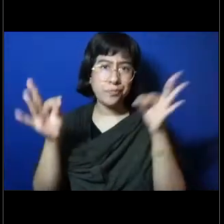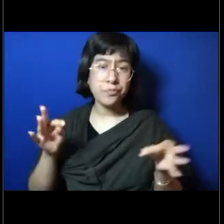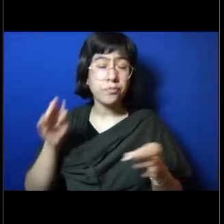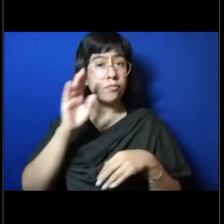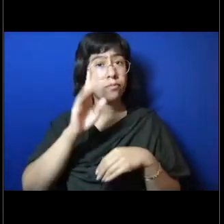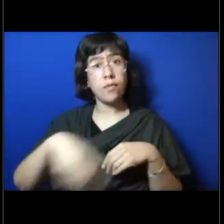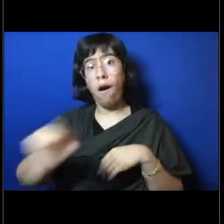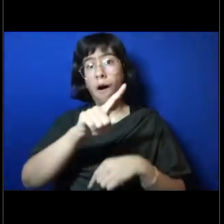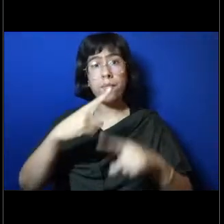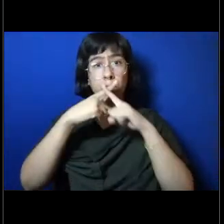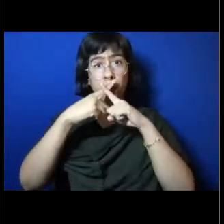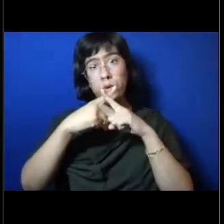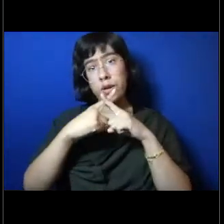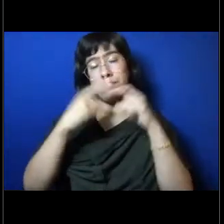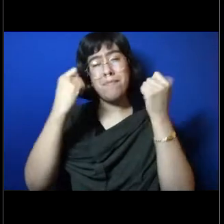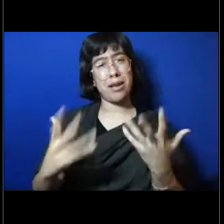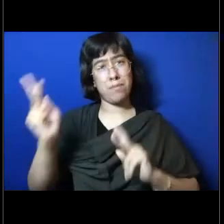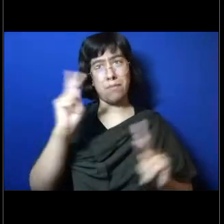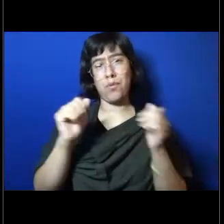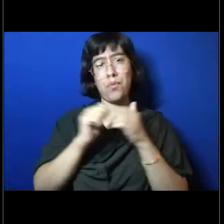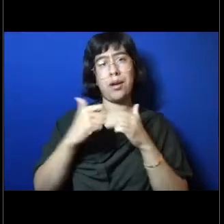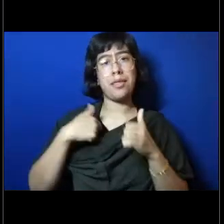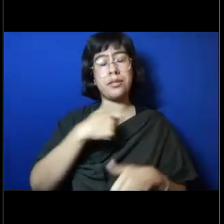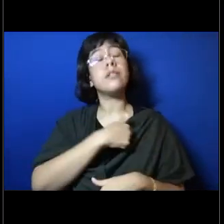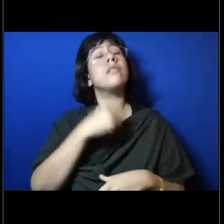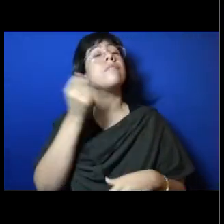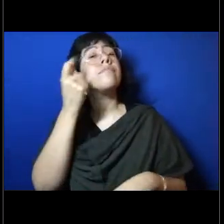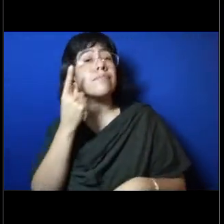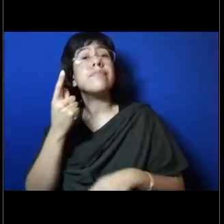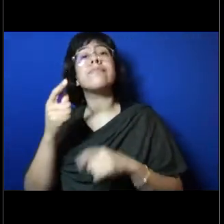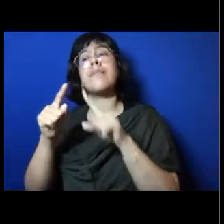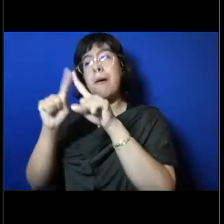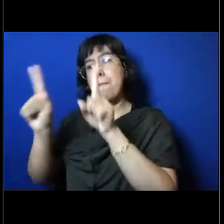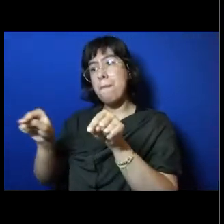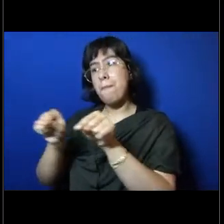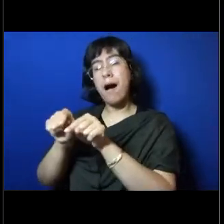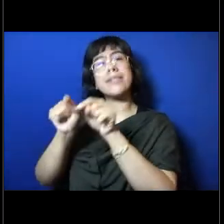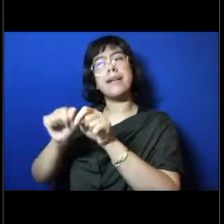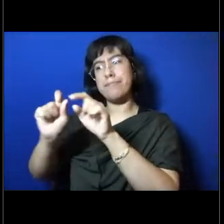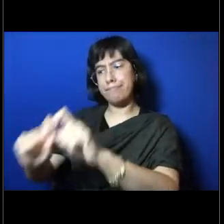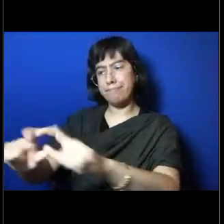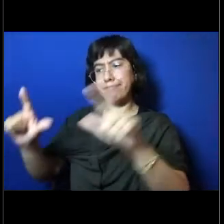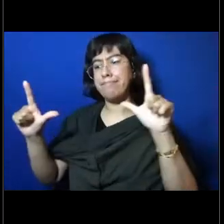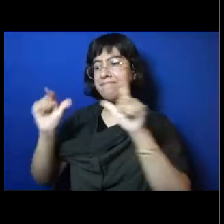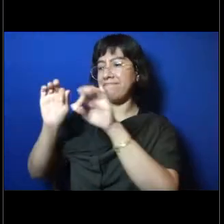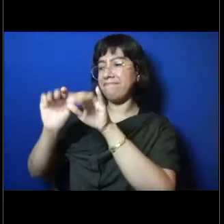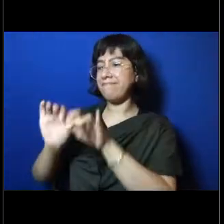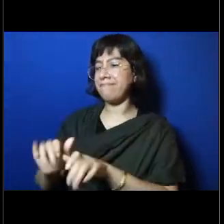because we have a lot of people on the line. However, there's a box where you can write your questions. So please let us know if you have any questions